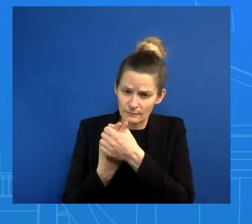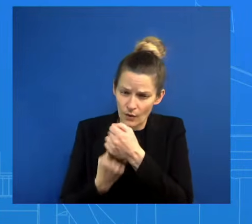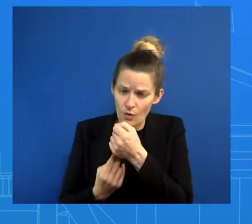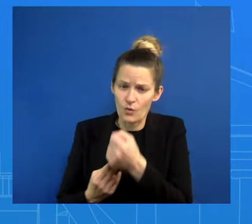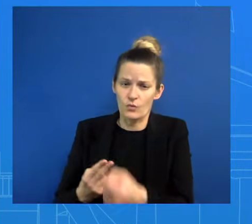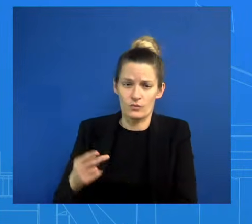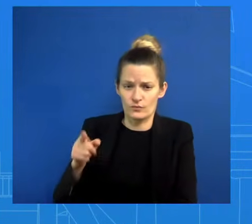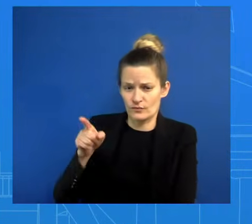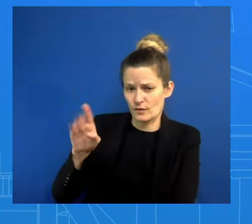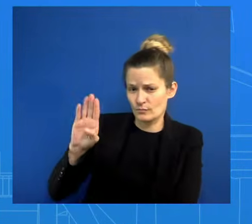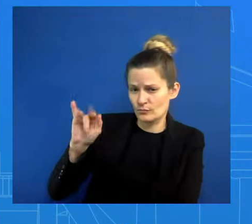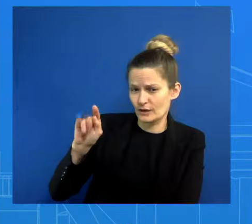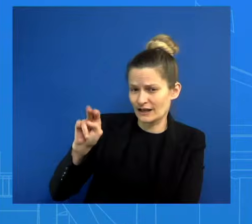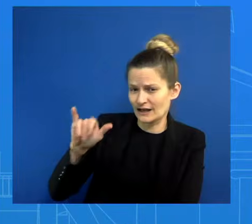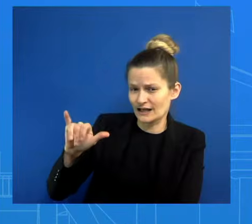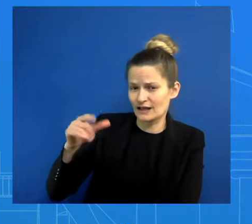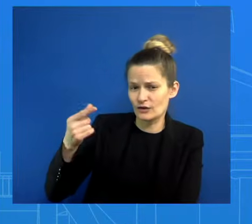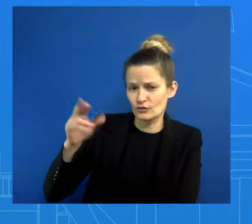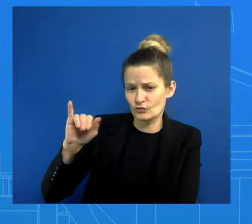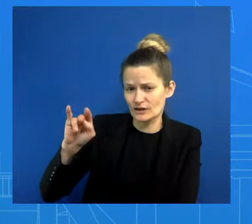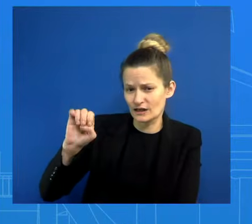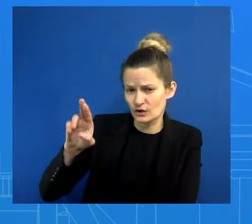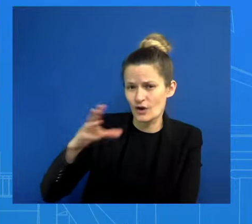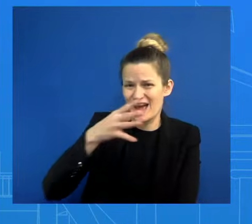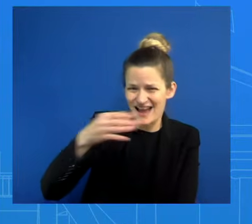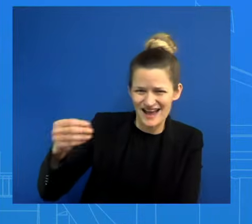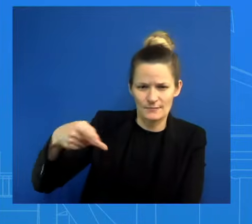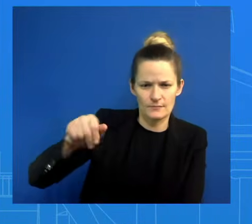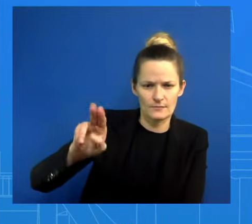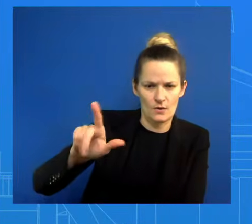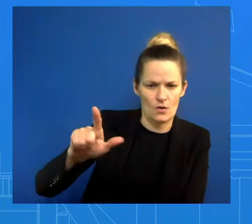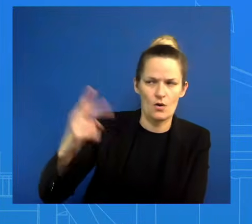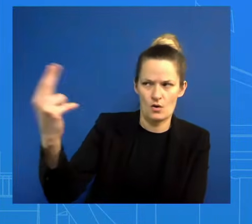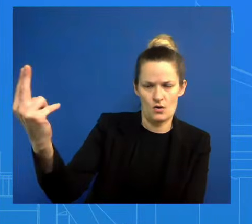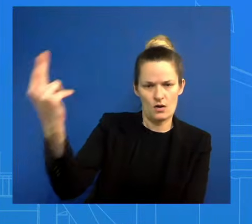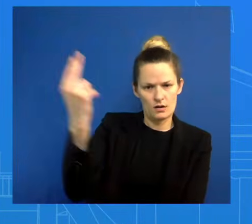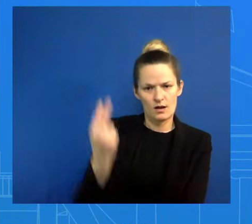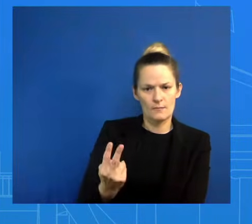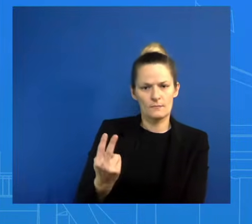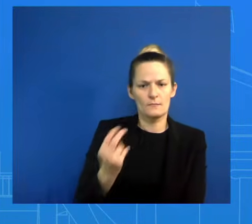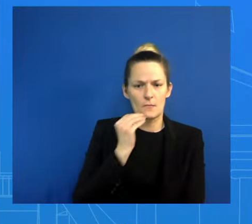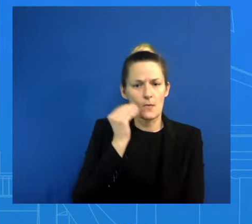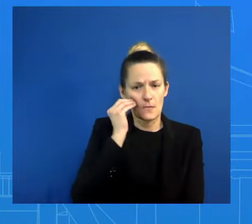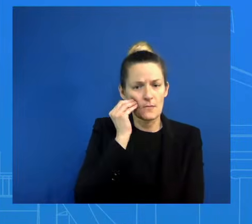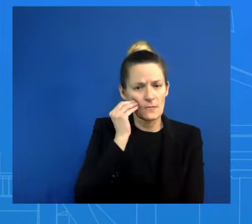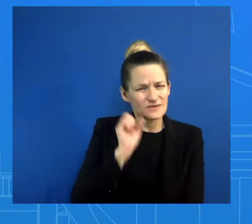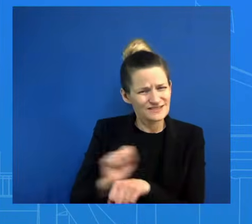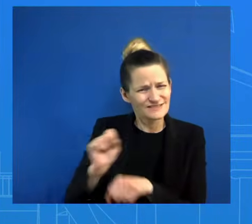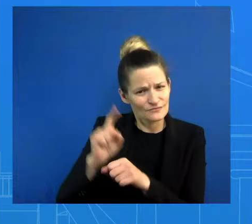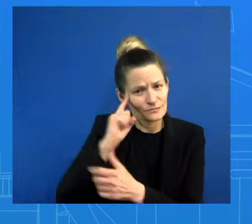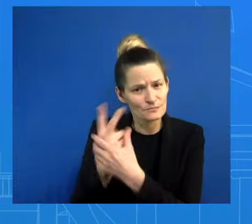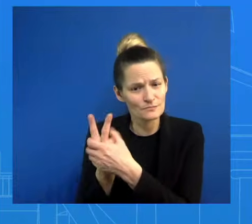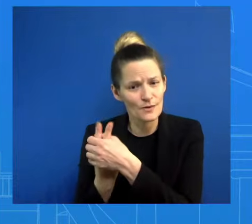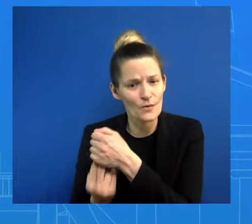that we learned that they were only willing to make a -- make an arrangement for Brittney Griner.